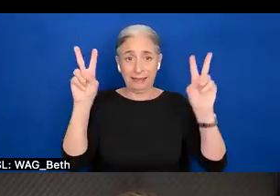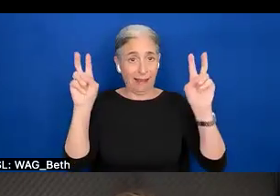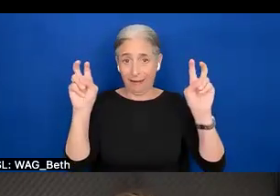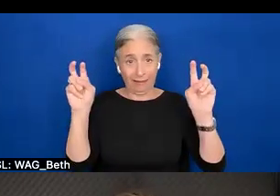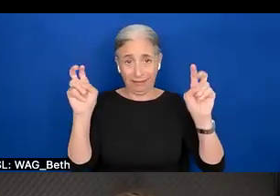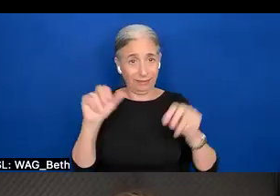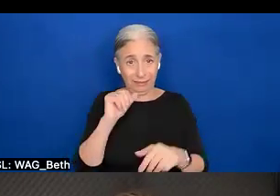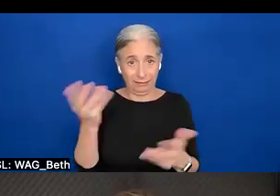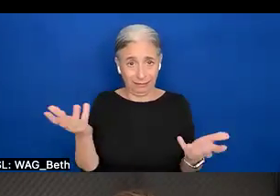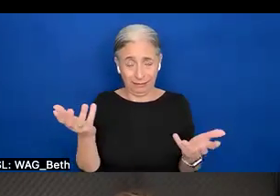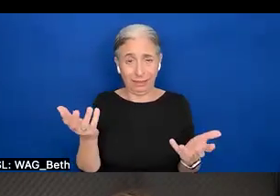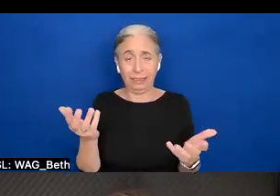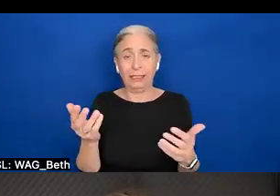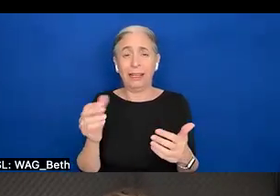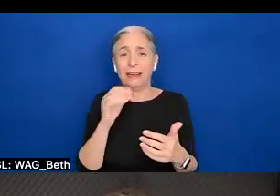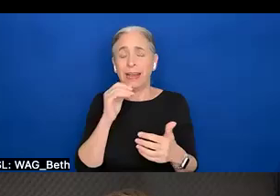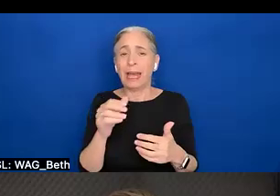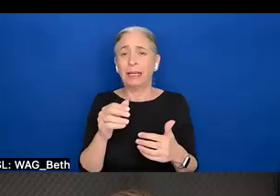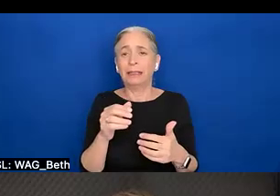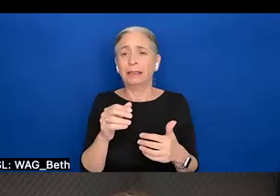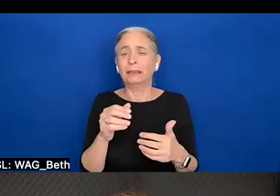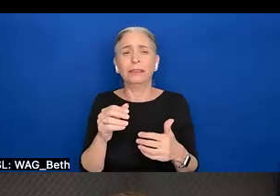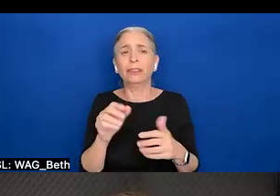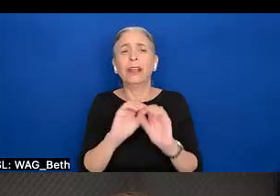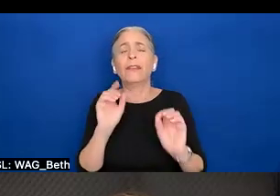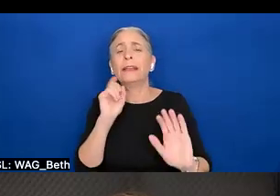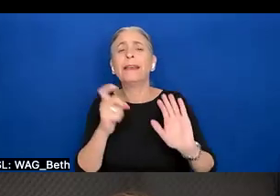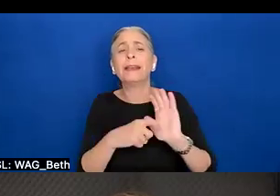There is no particular sign indicating that it's a title.